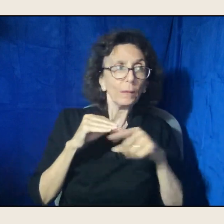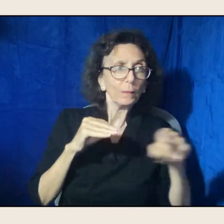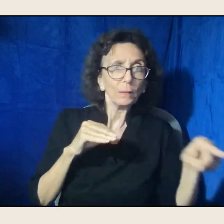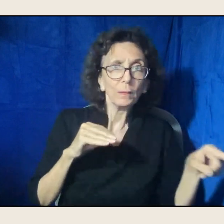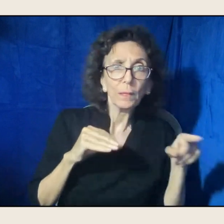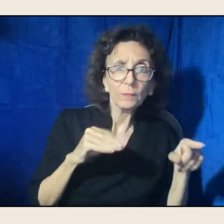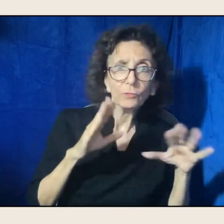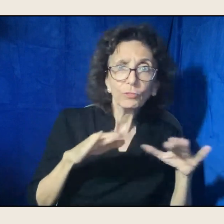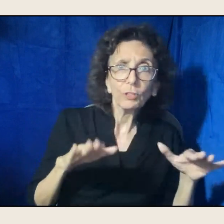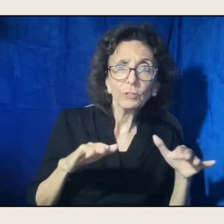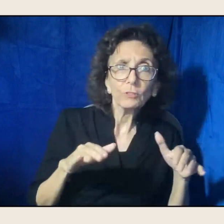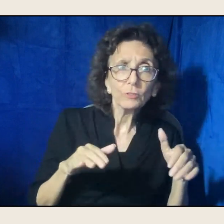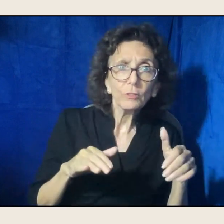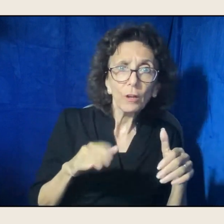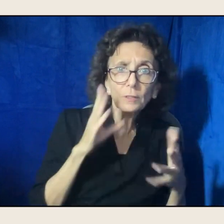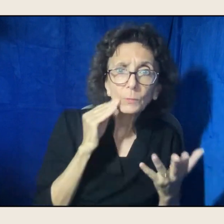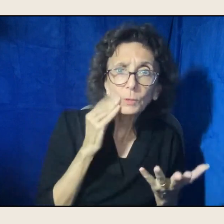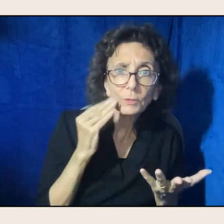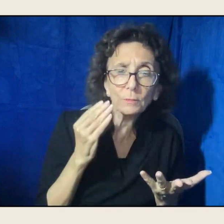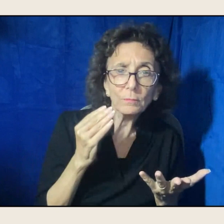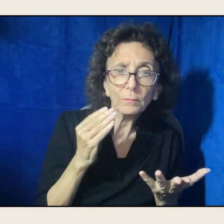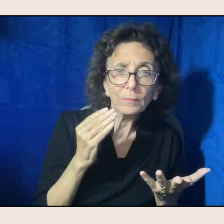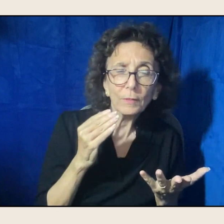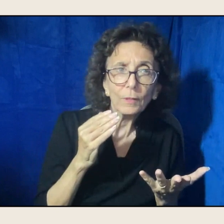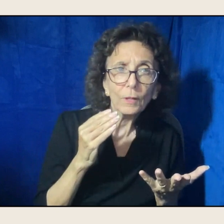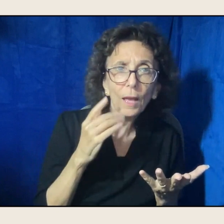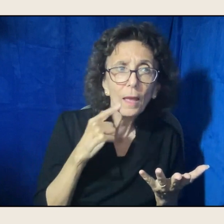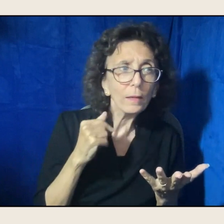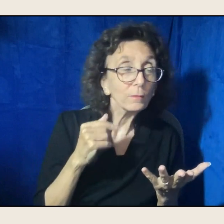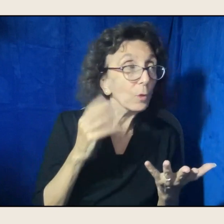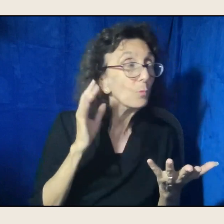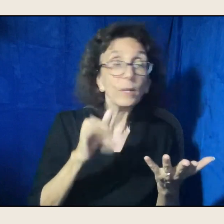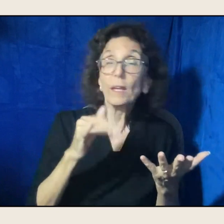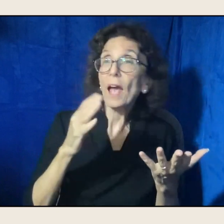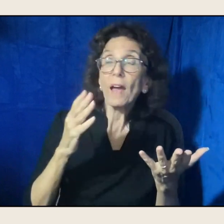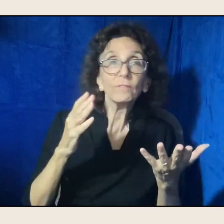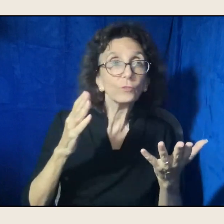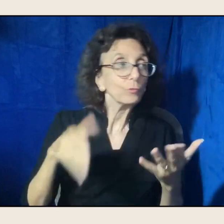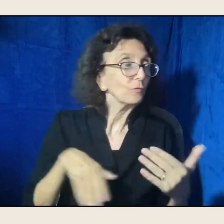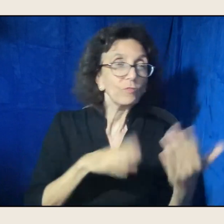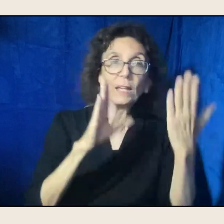to rise to the occasion. Which means it's not you rising to the occasion,